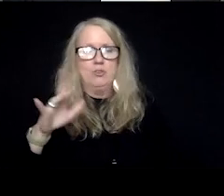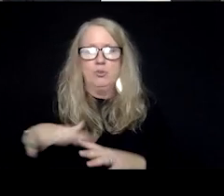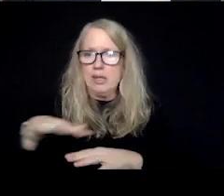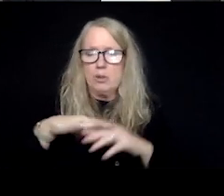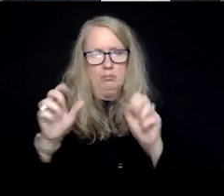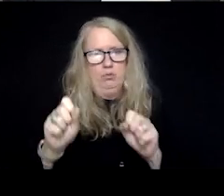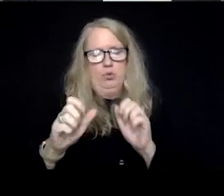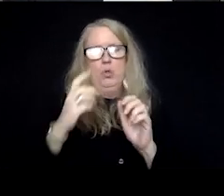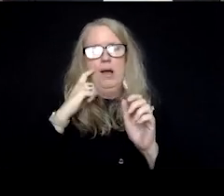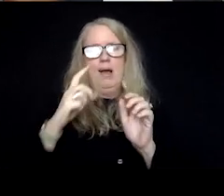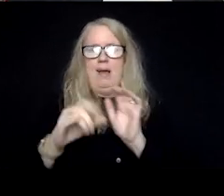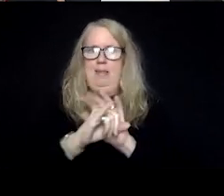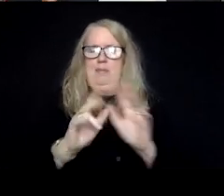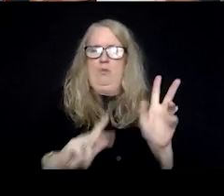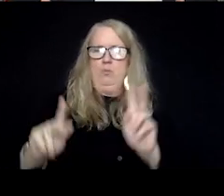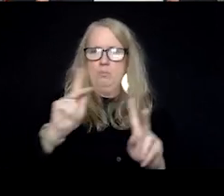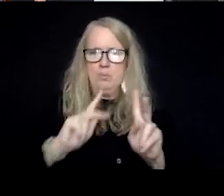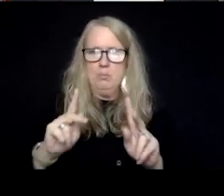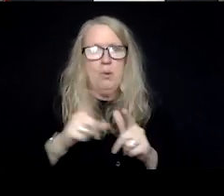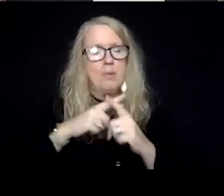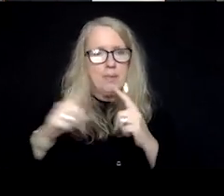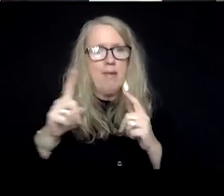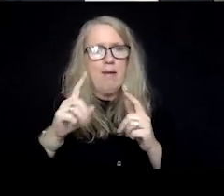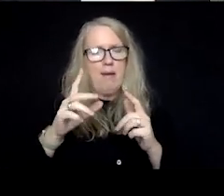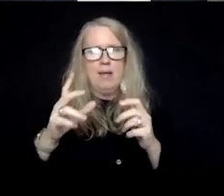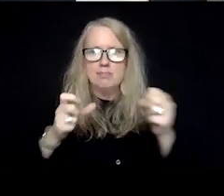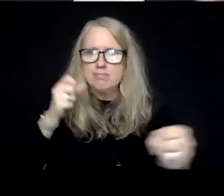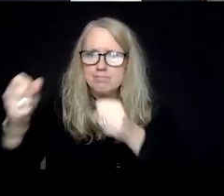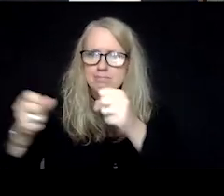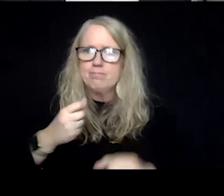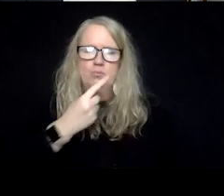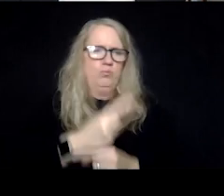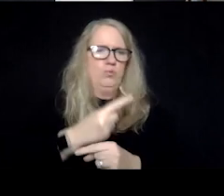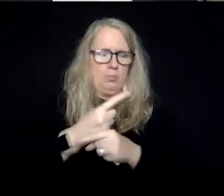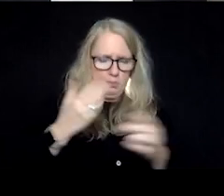PEOPLE AND GET THEM TO THE SERVICES THEY NEED.